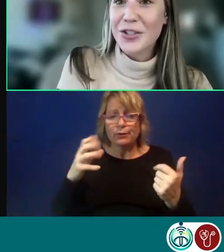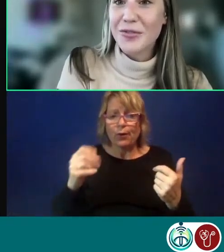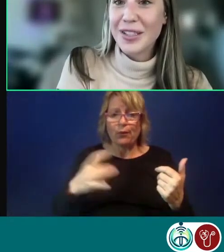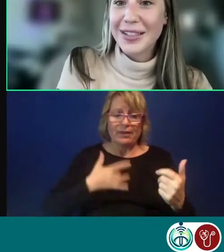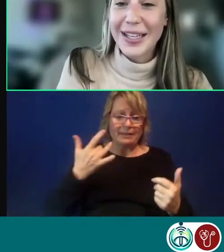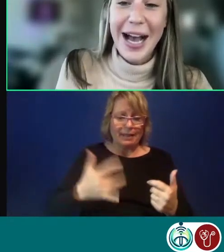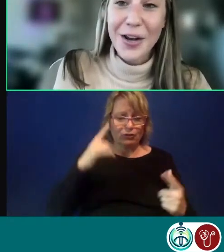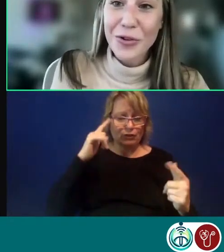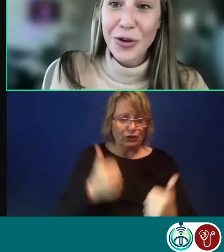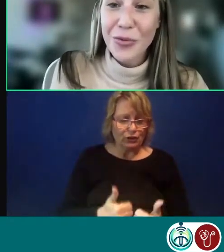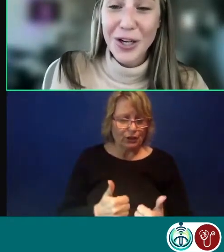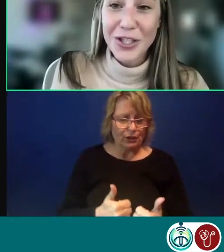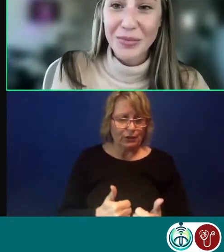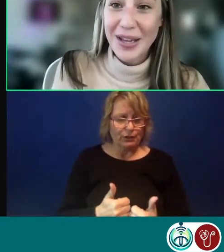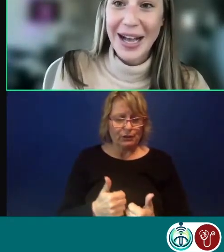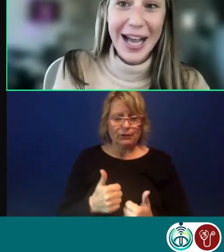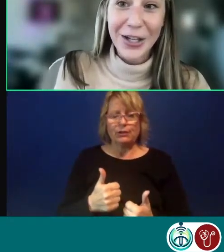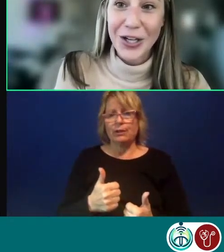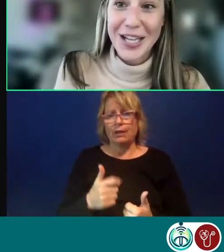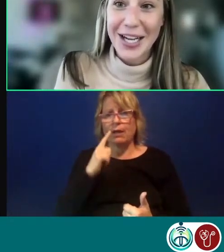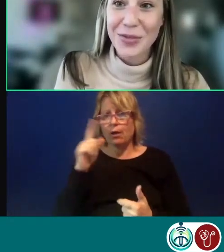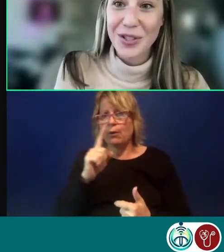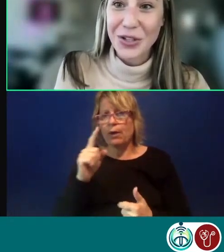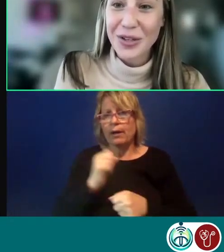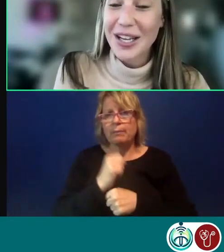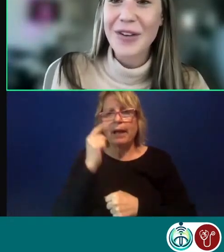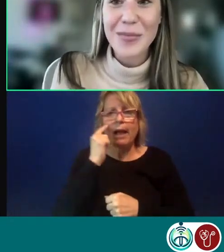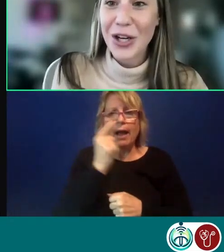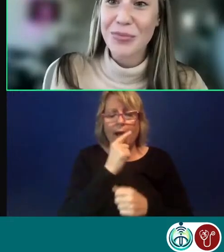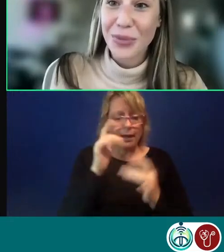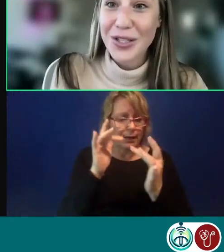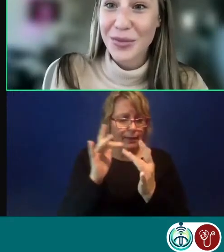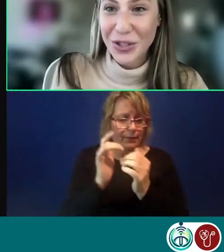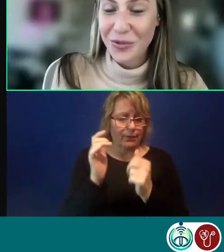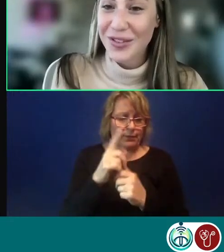of feeling like I don't know where to make eye contact with you if I'm not in person with you.